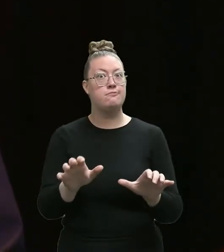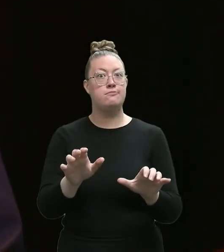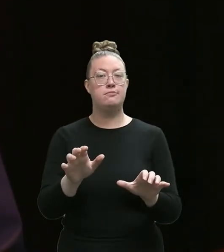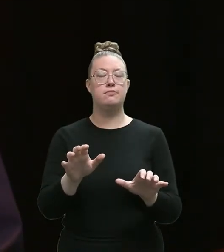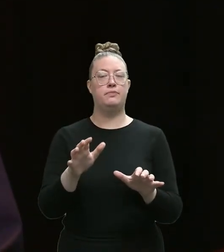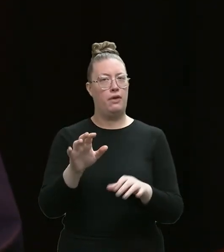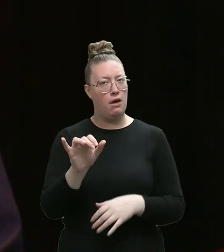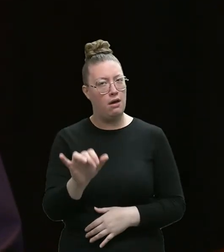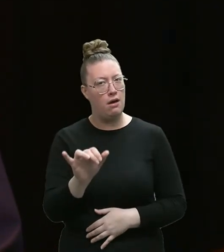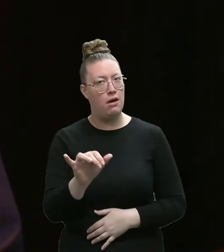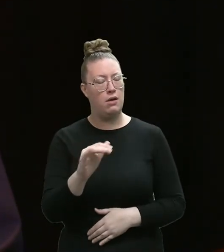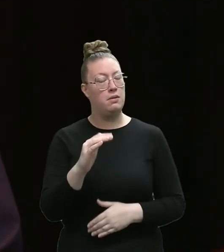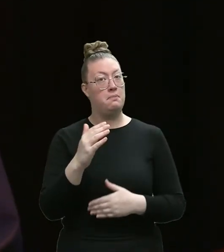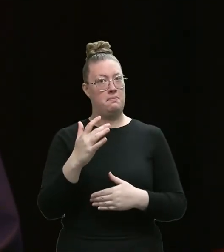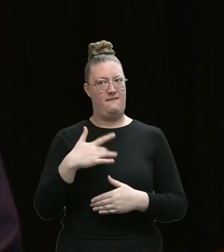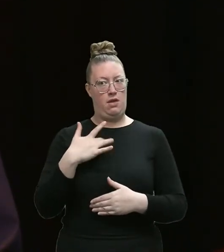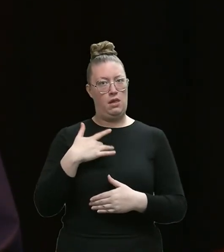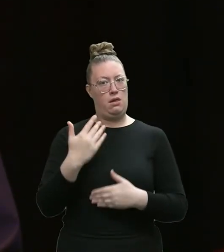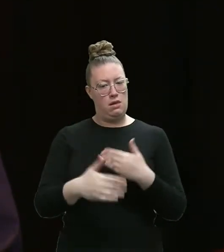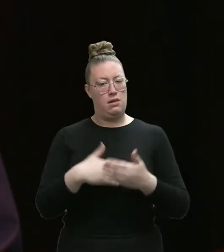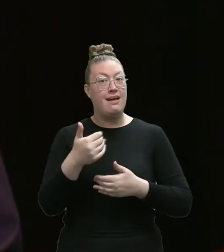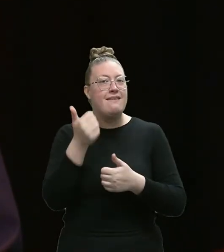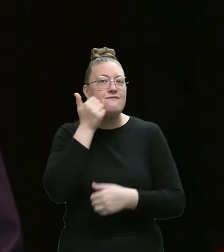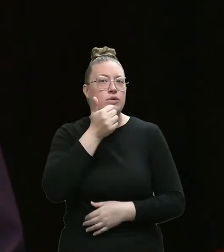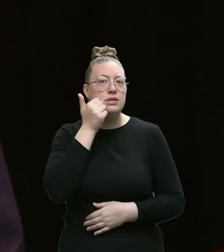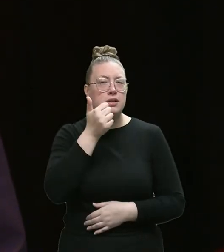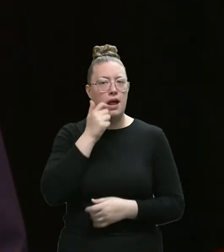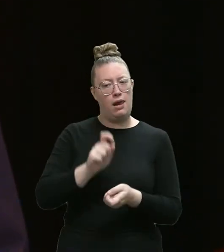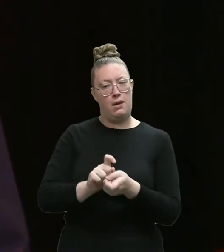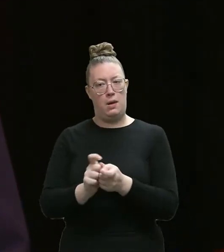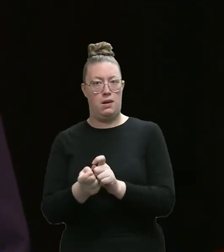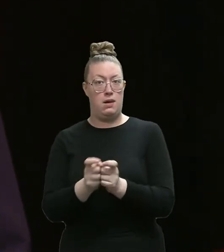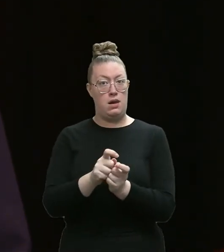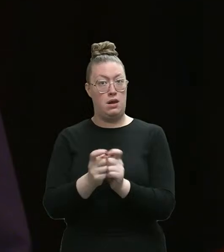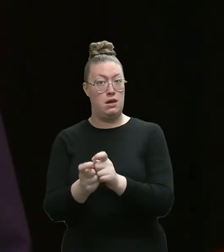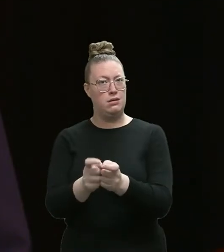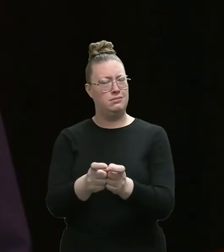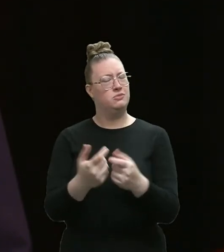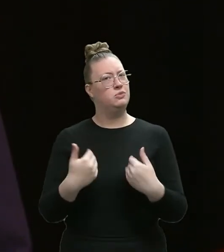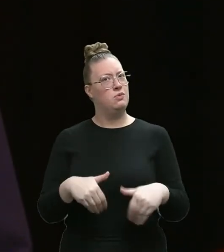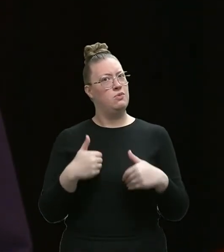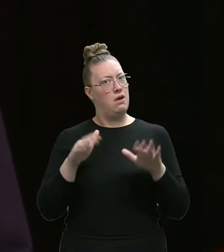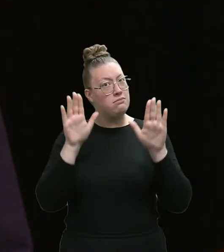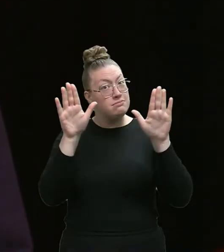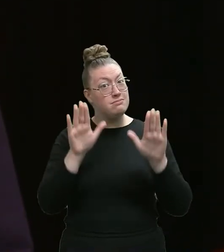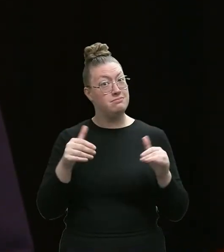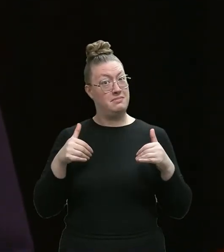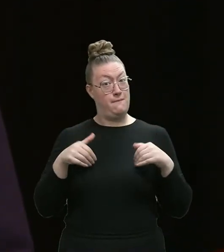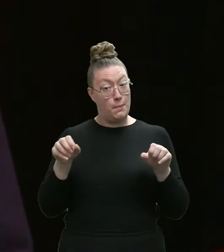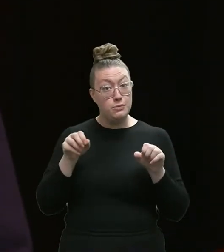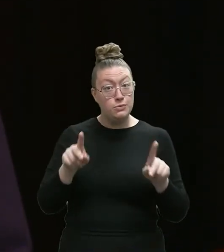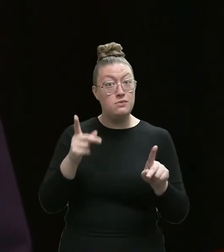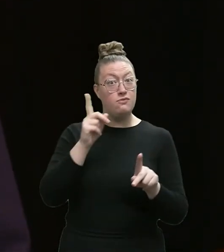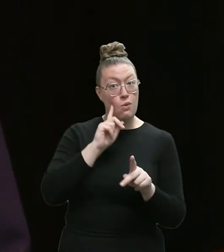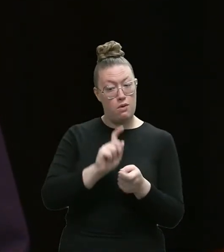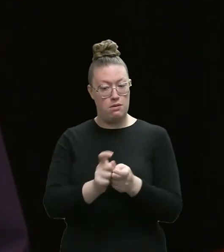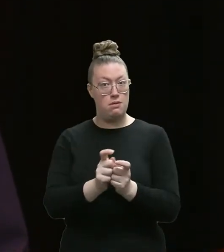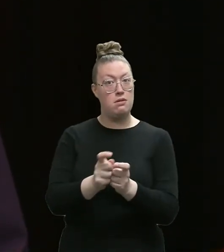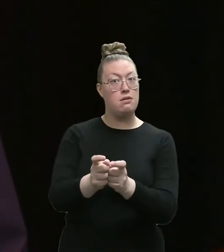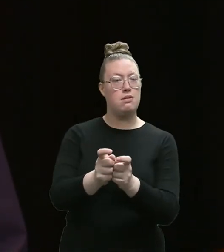So, we are pleased to be joined today by the Idaho superintendent of public instruction.